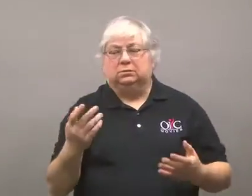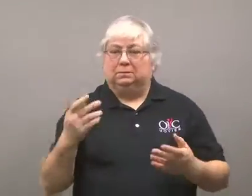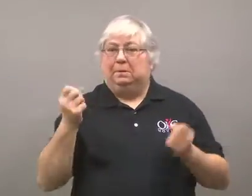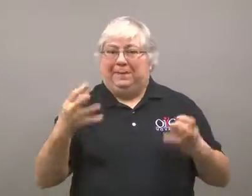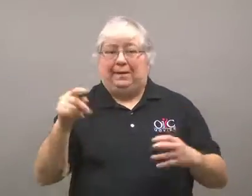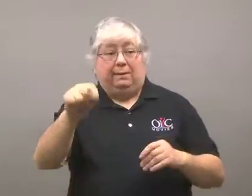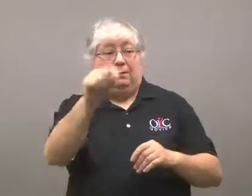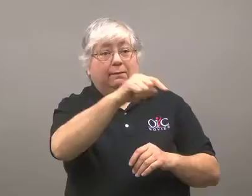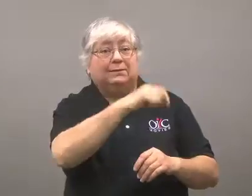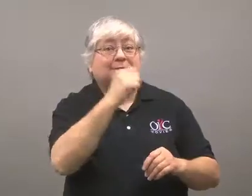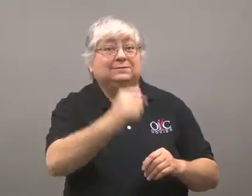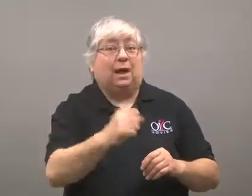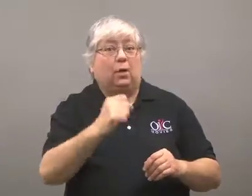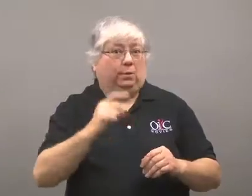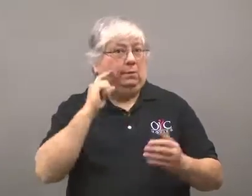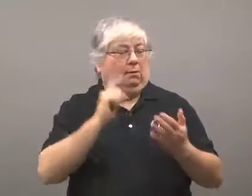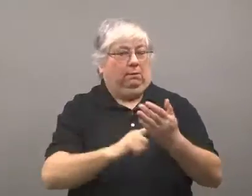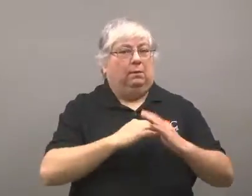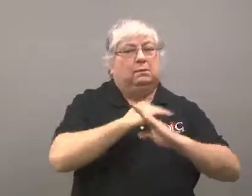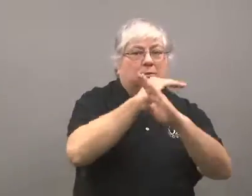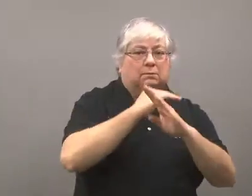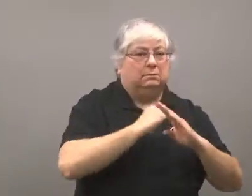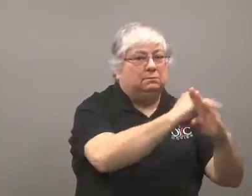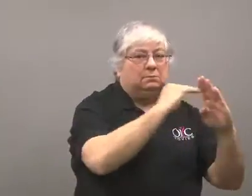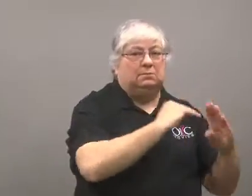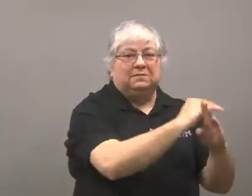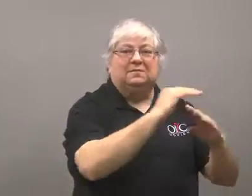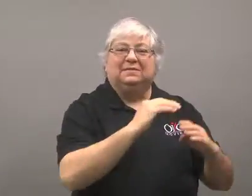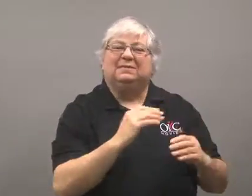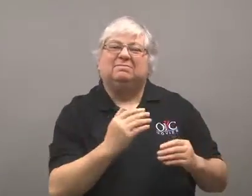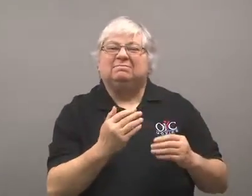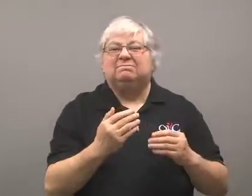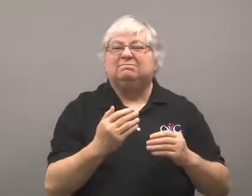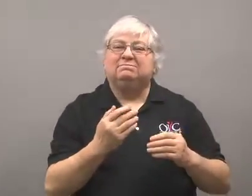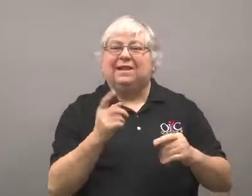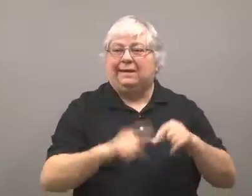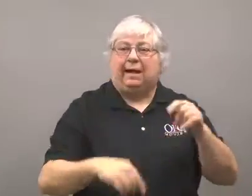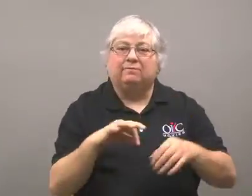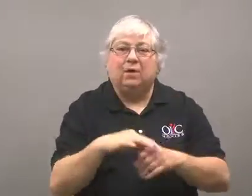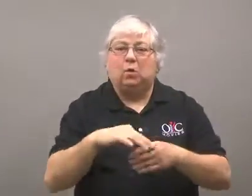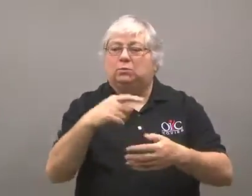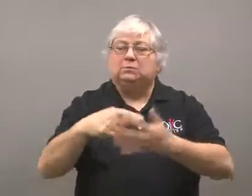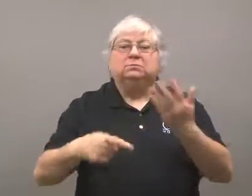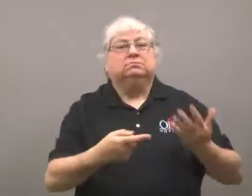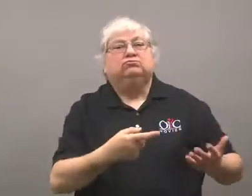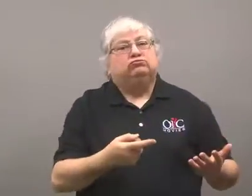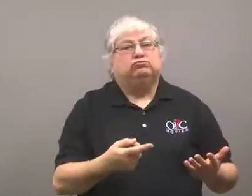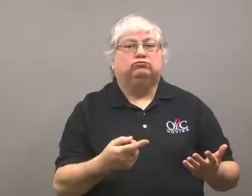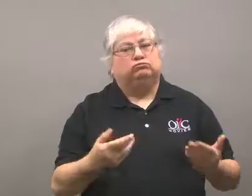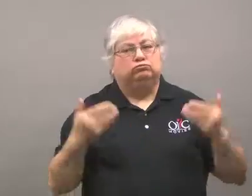In the south, many black people were prevented from voting.